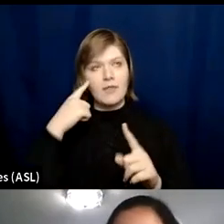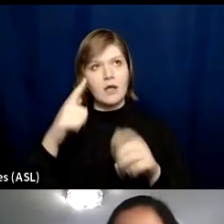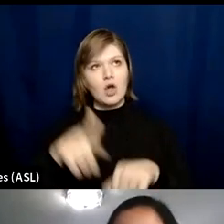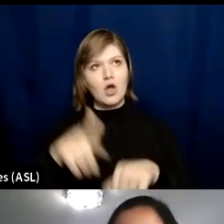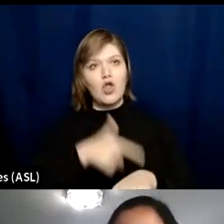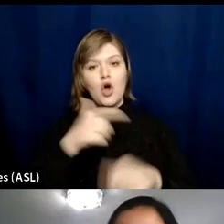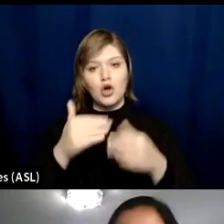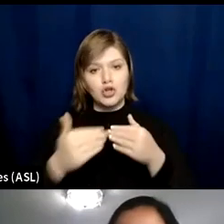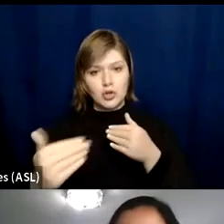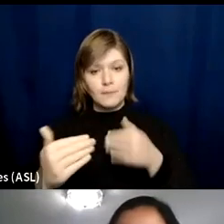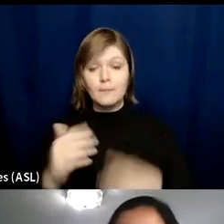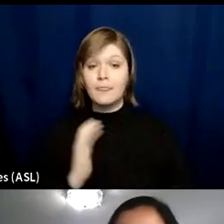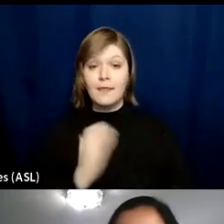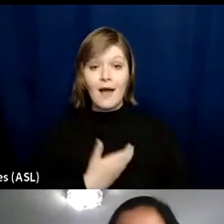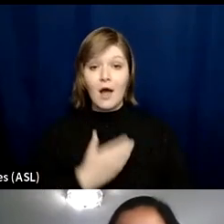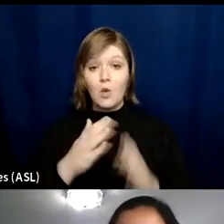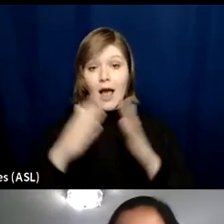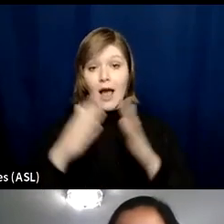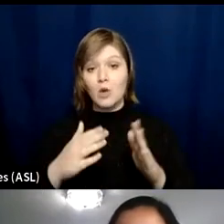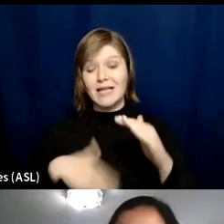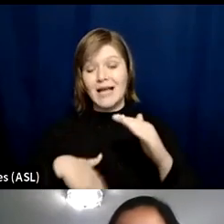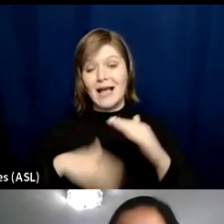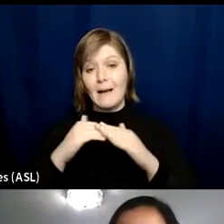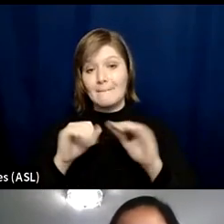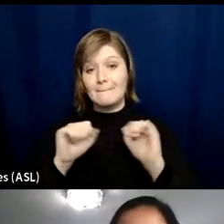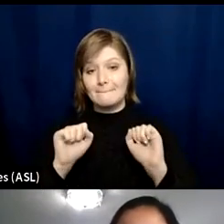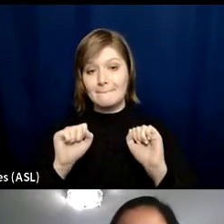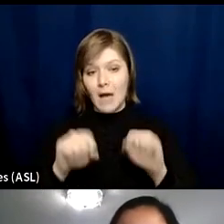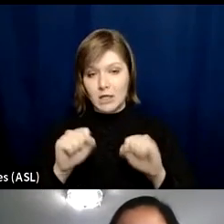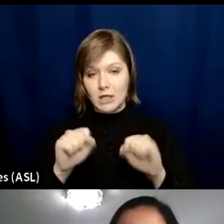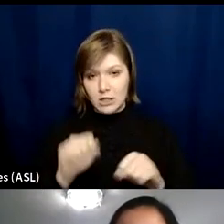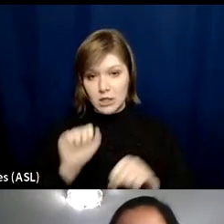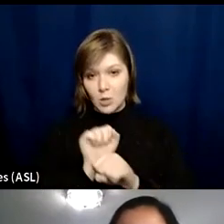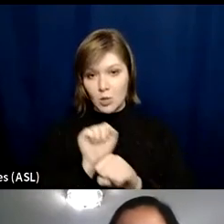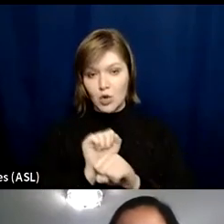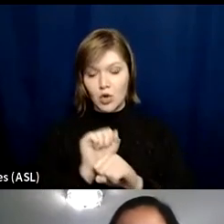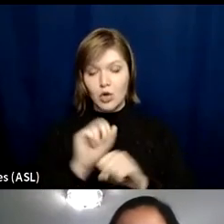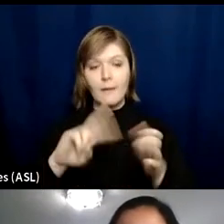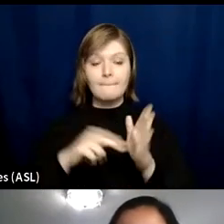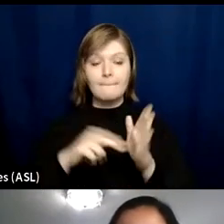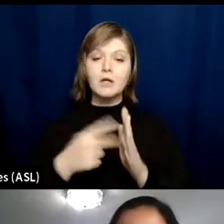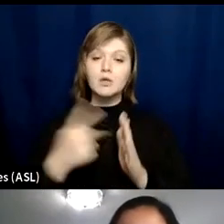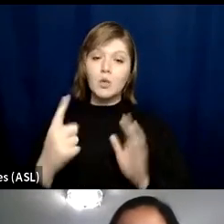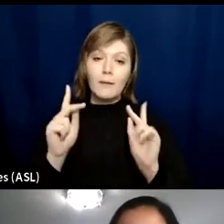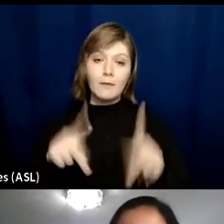have a client." Don't think legally they can hold and say, you can't